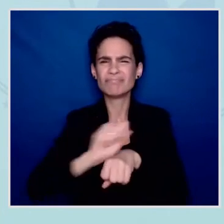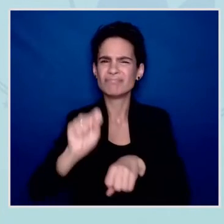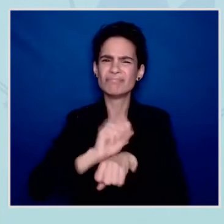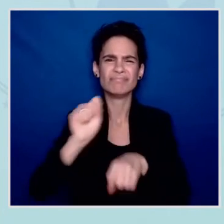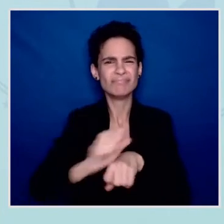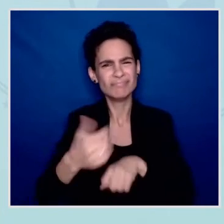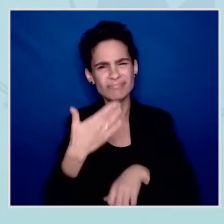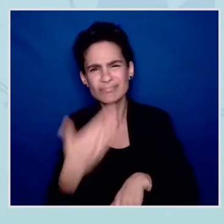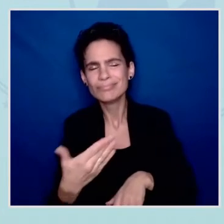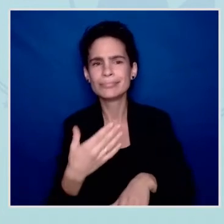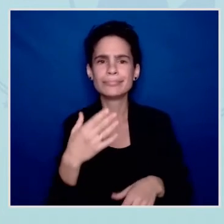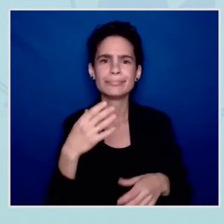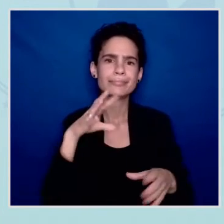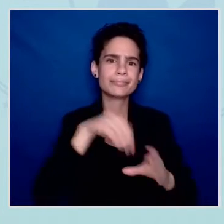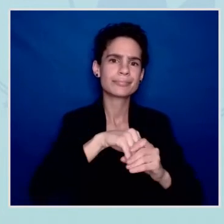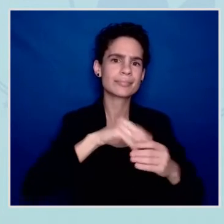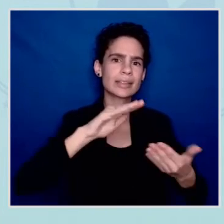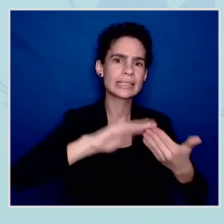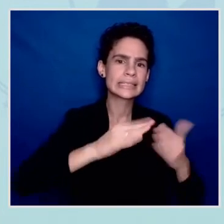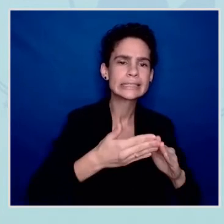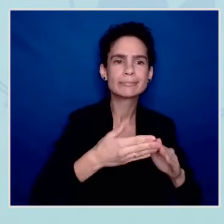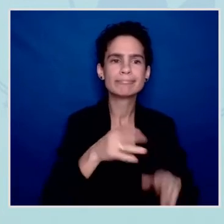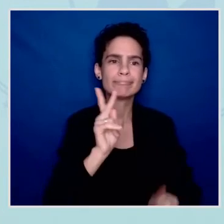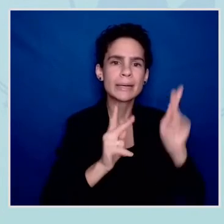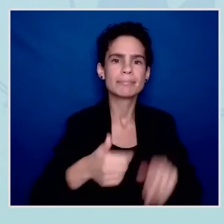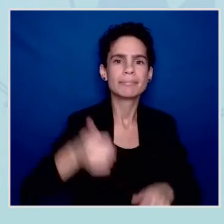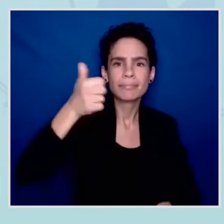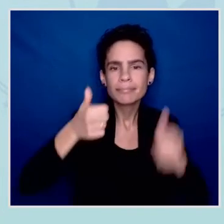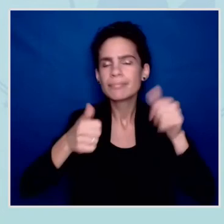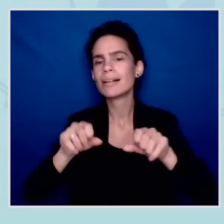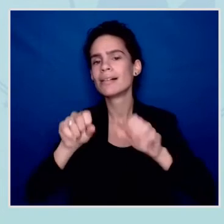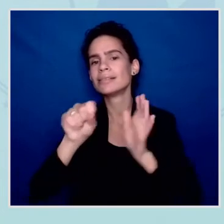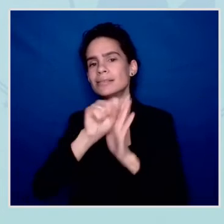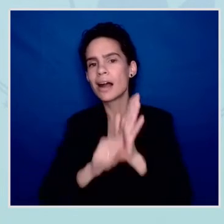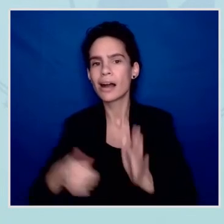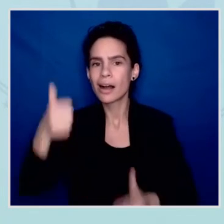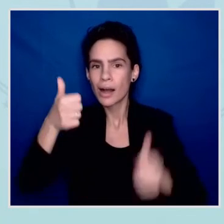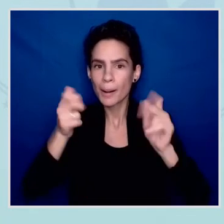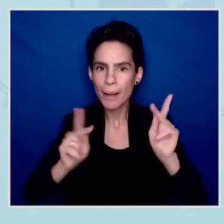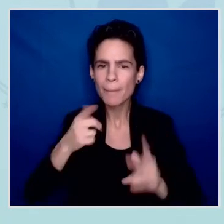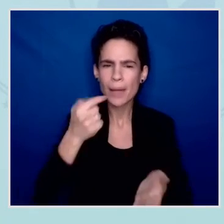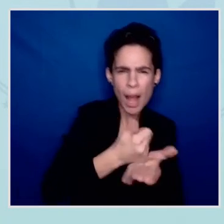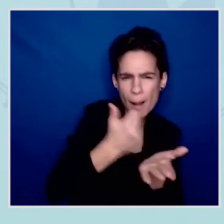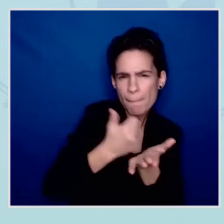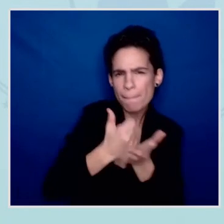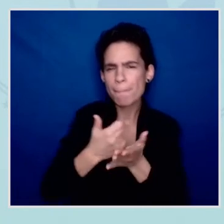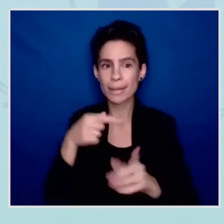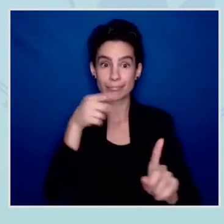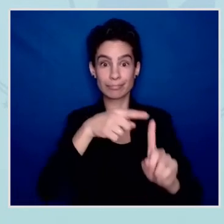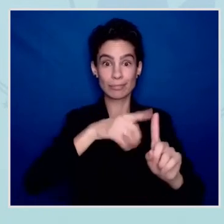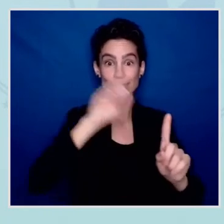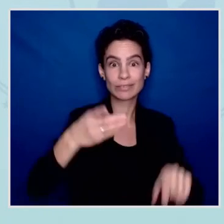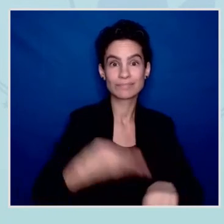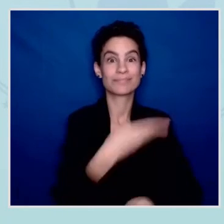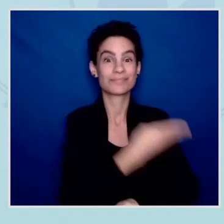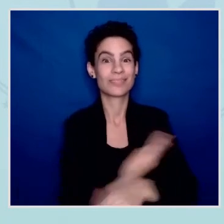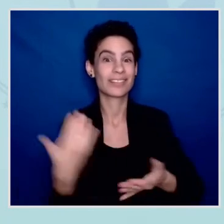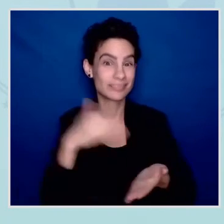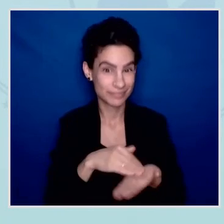THINKS ABOUT IT THAT IT'S THE BEST DECISION I'VE EVER MADE BUT